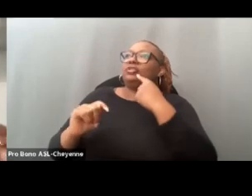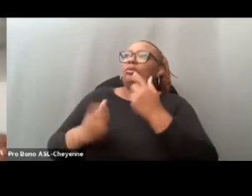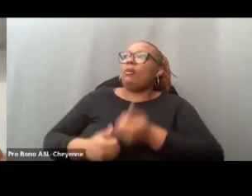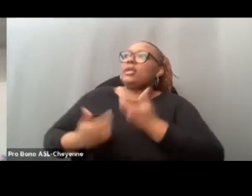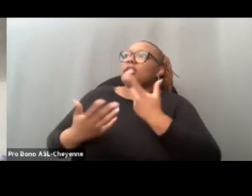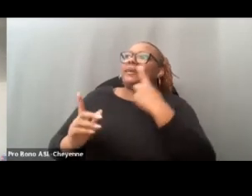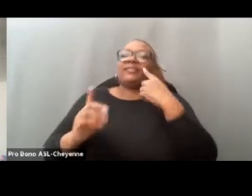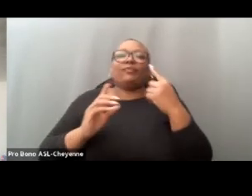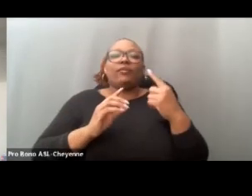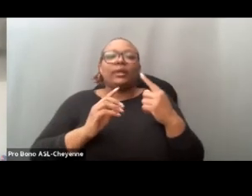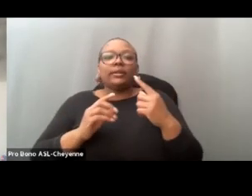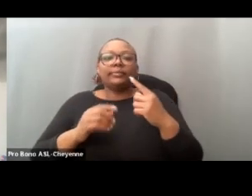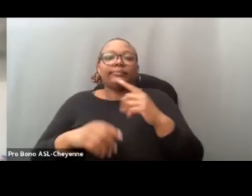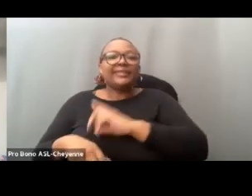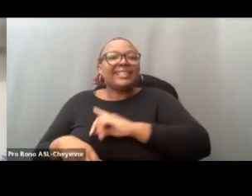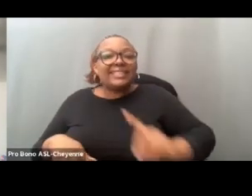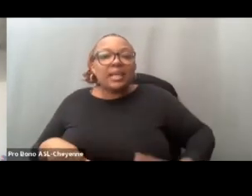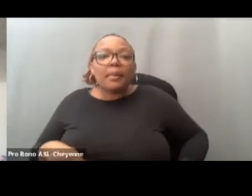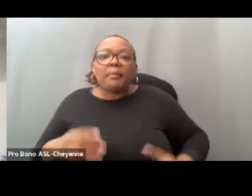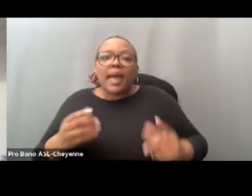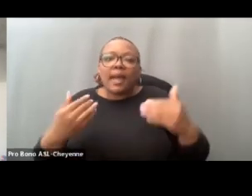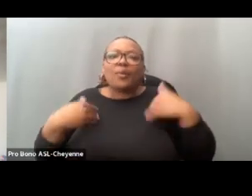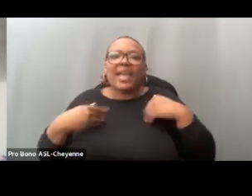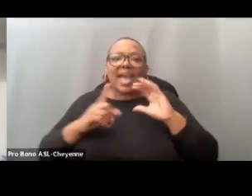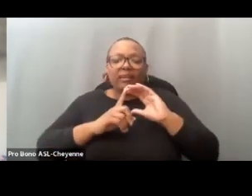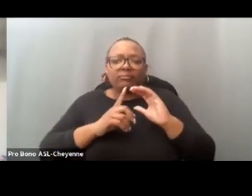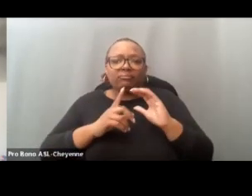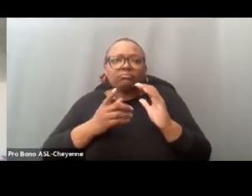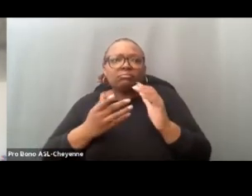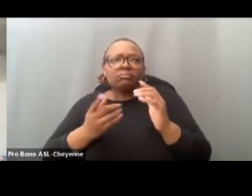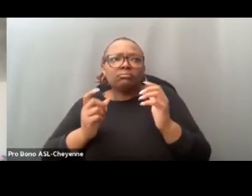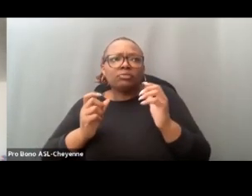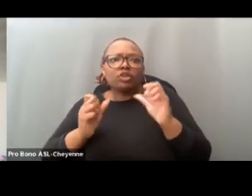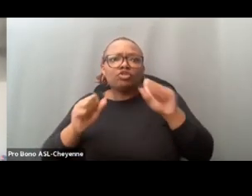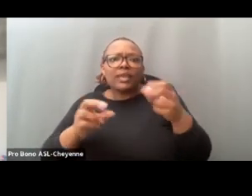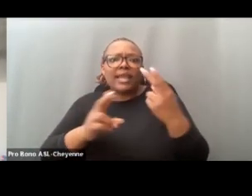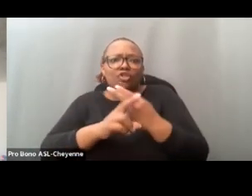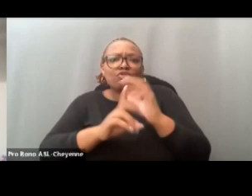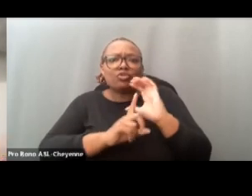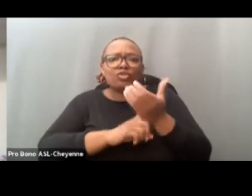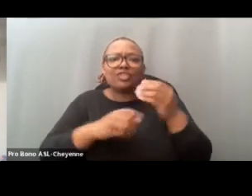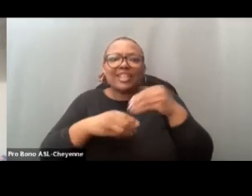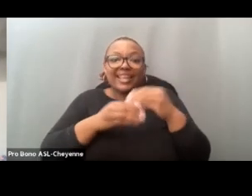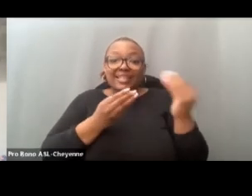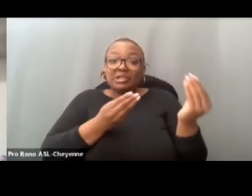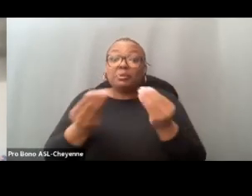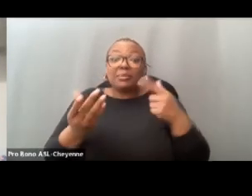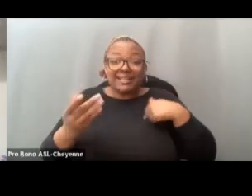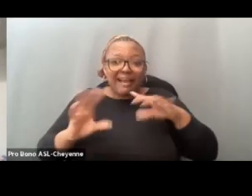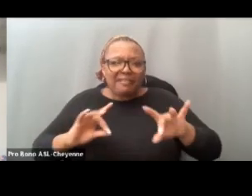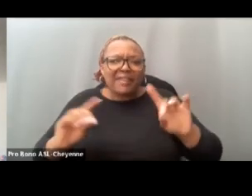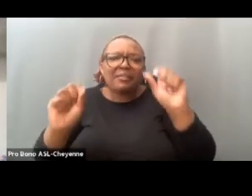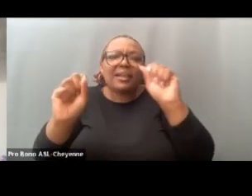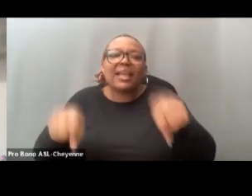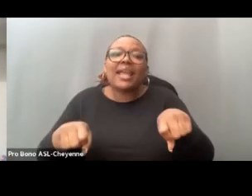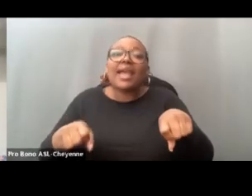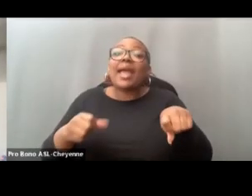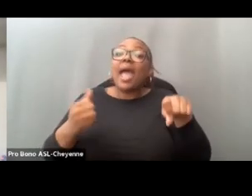Now, there are ways to use culture in diplomacy that I found, and I hope that ambassadors from all your countries